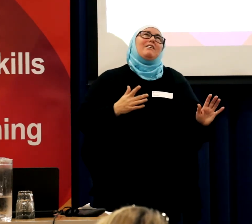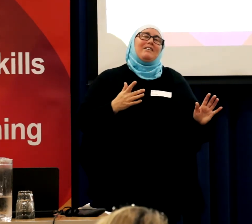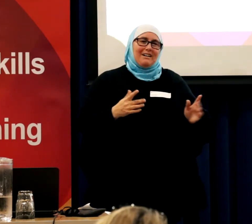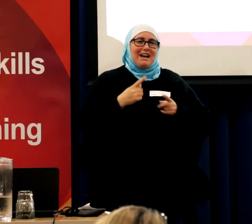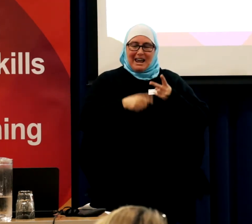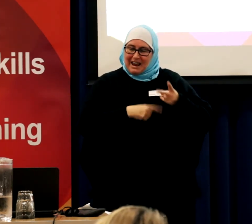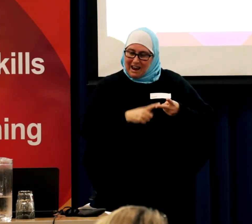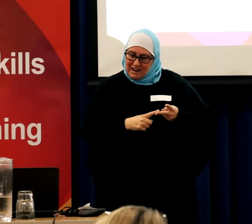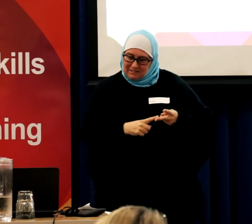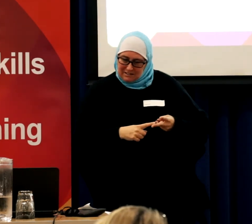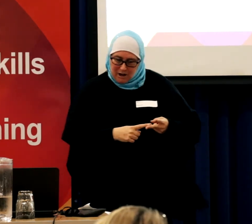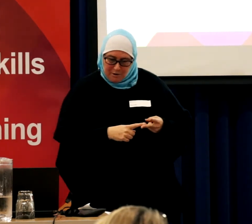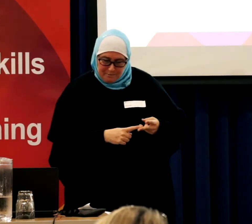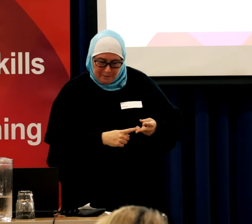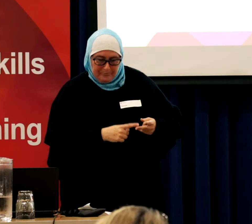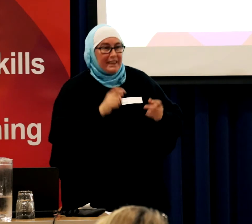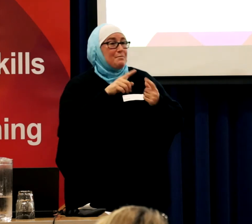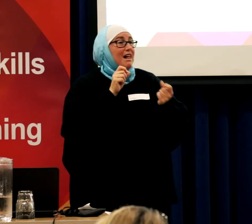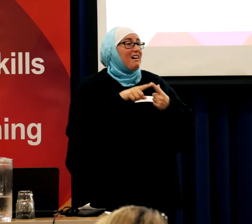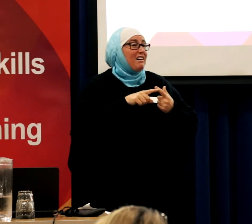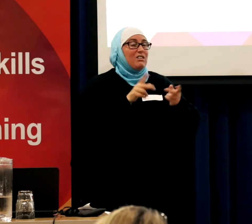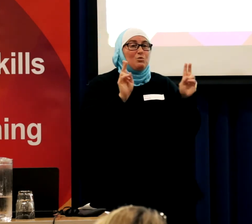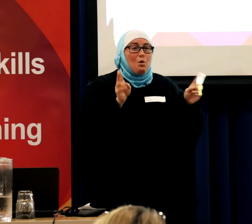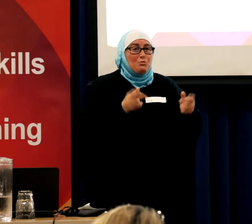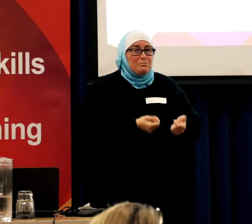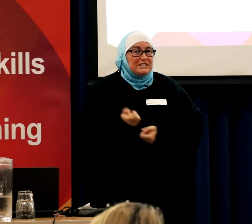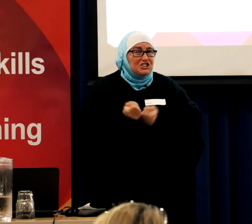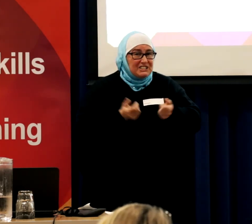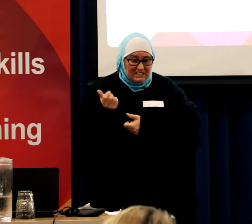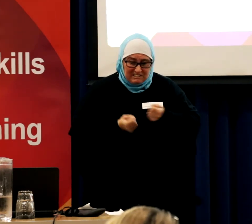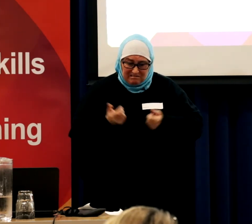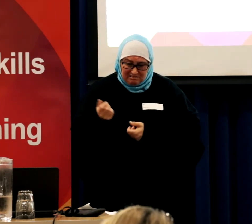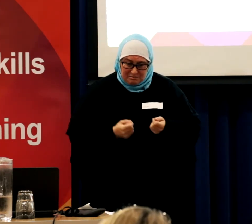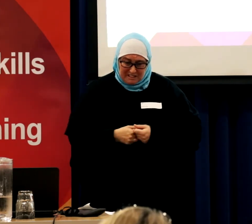It’s simple. Also, emails.